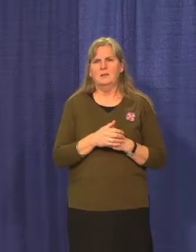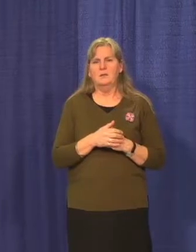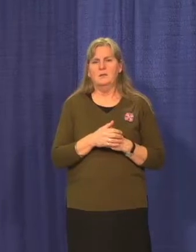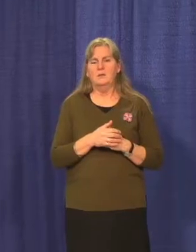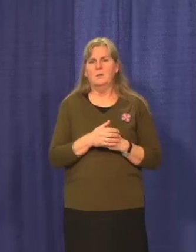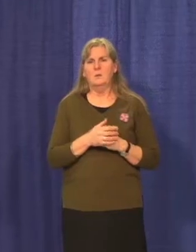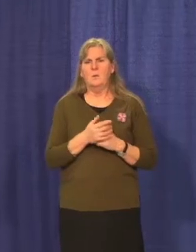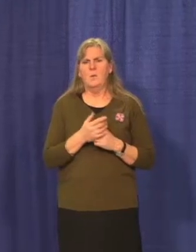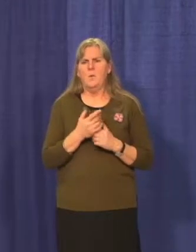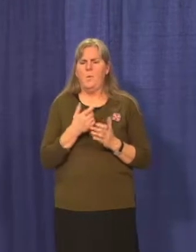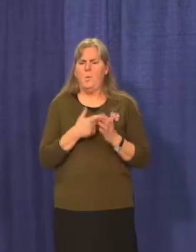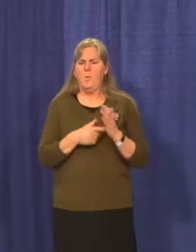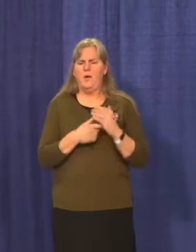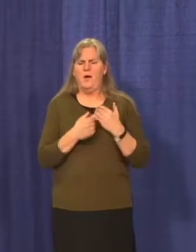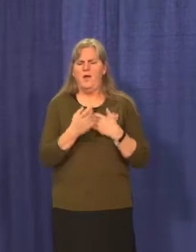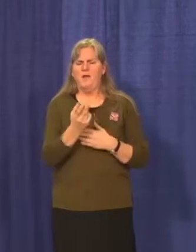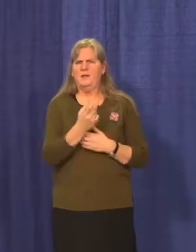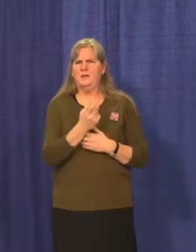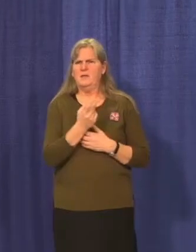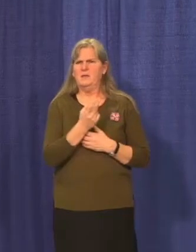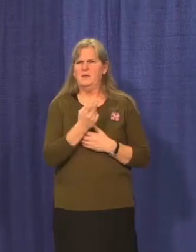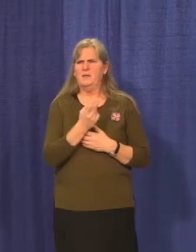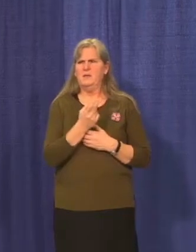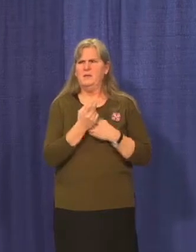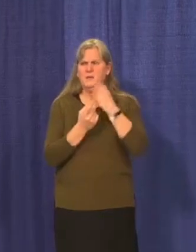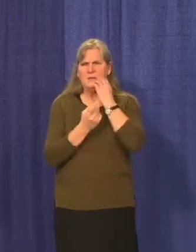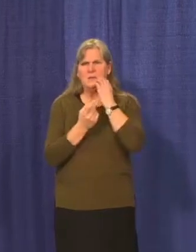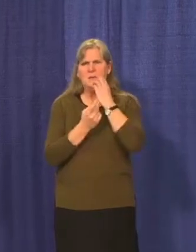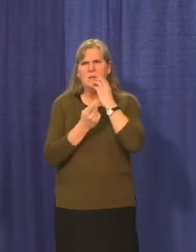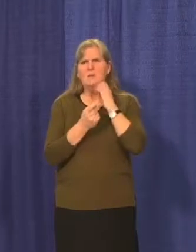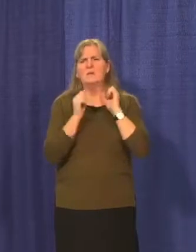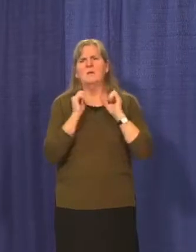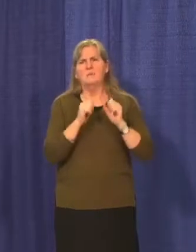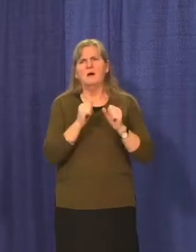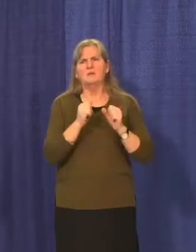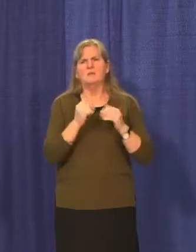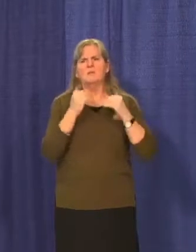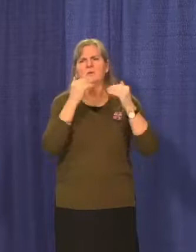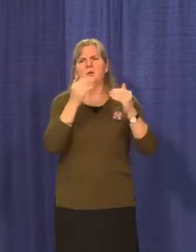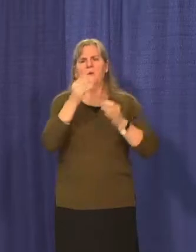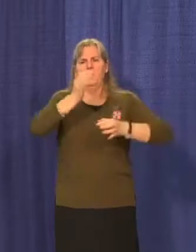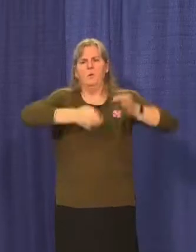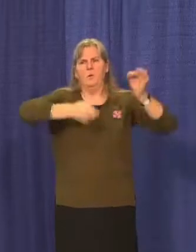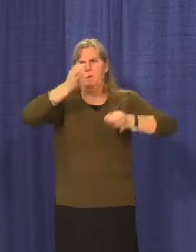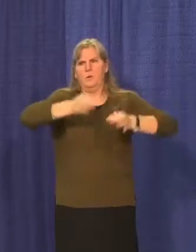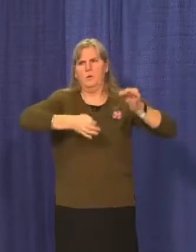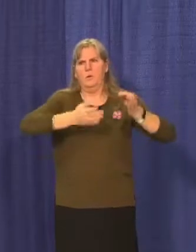those two individuals to attend court, which is also there now.